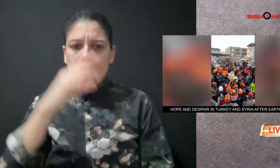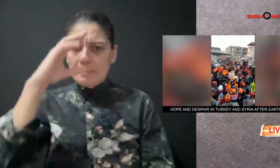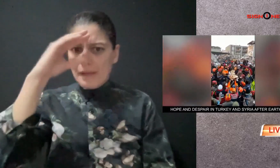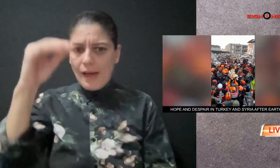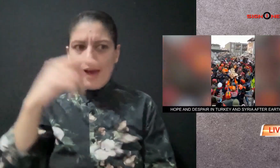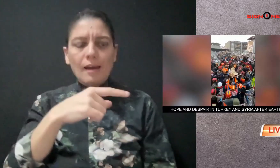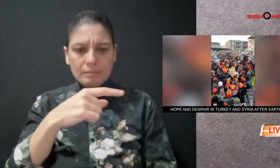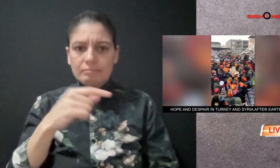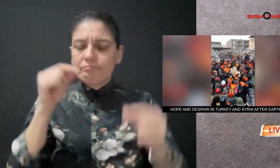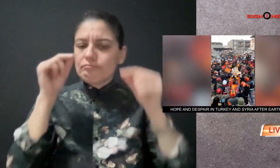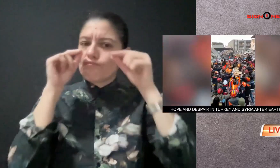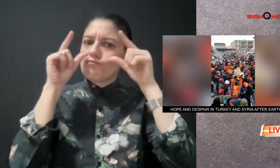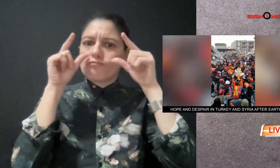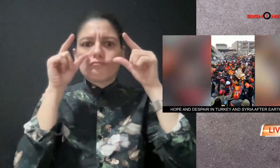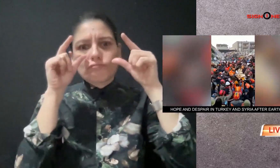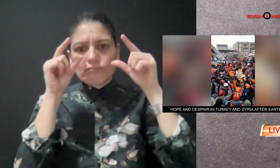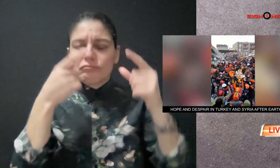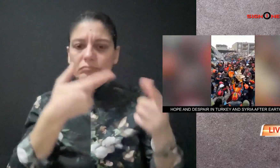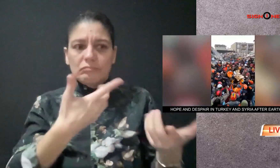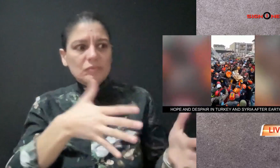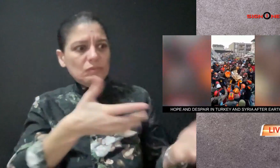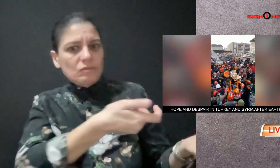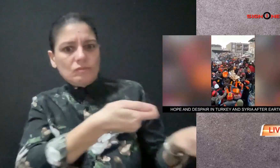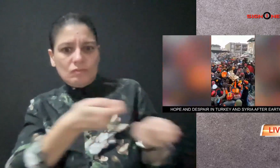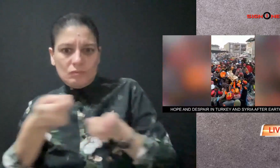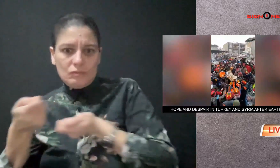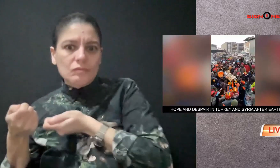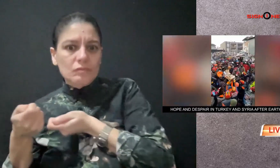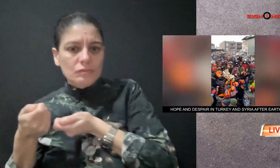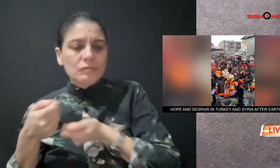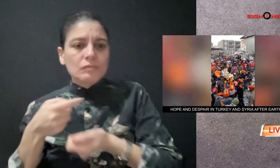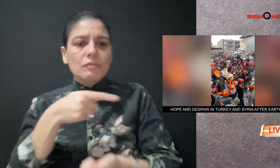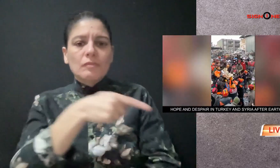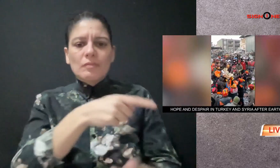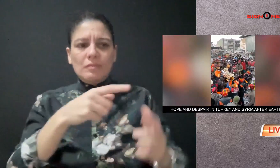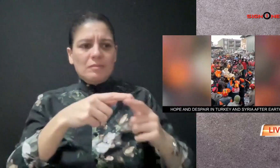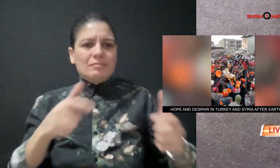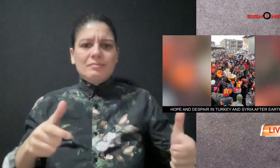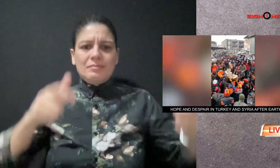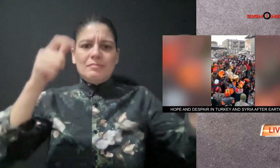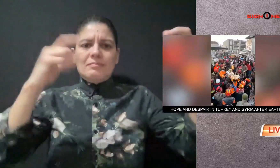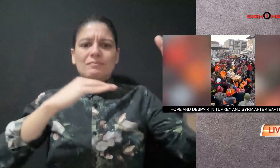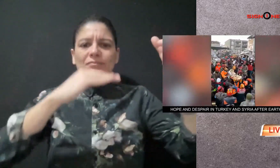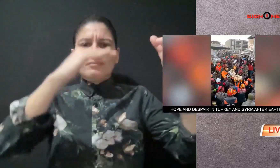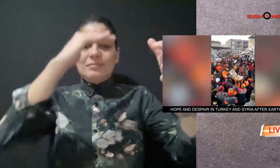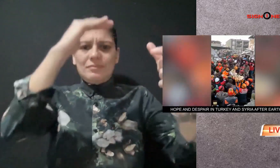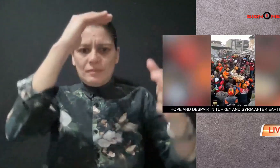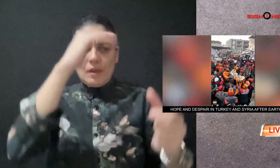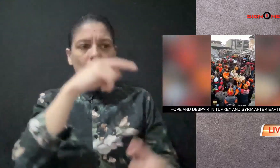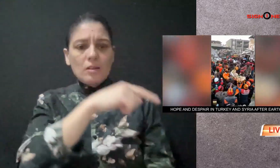say the man was conscious and he was pulled from the rubble of an apartment and taken